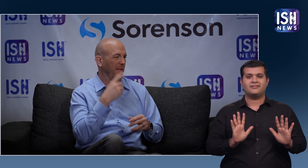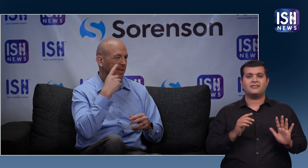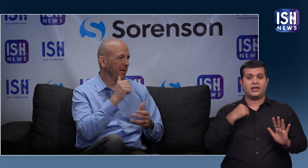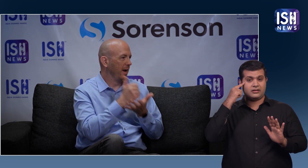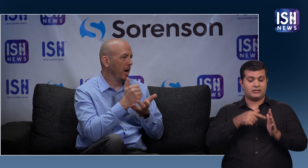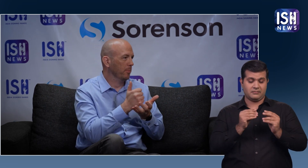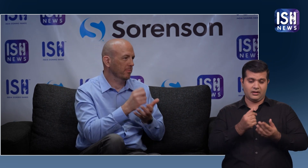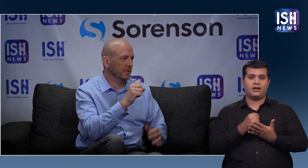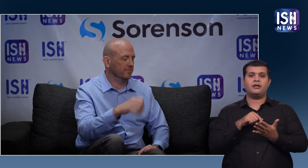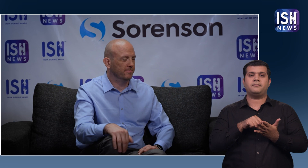I think this is very useful.